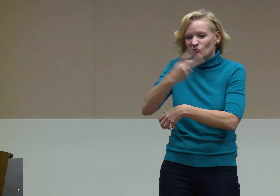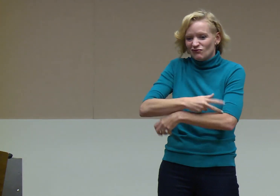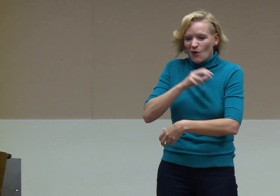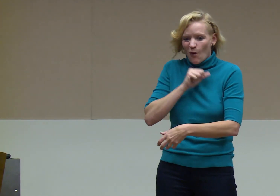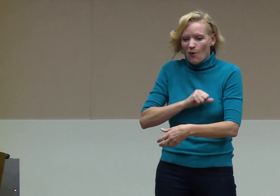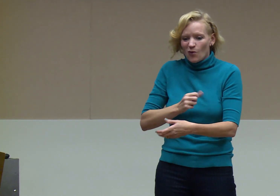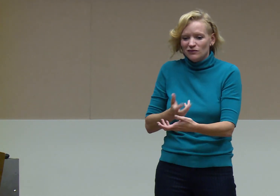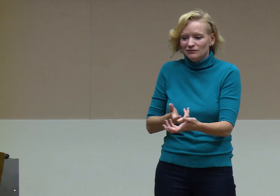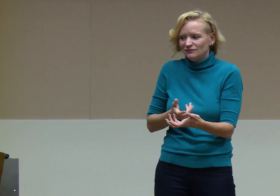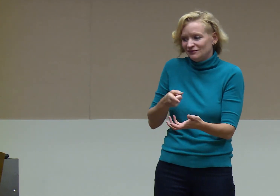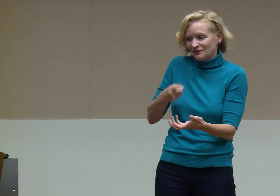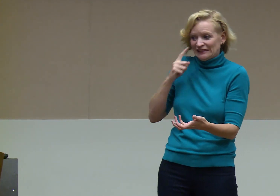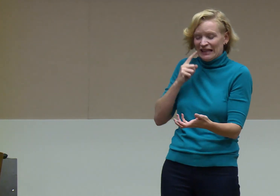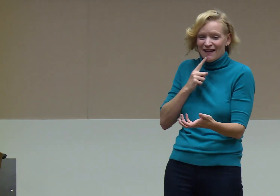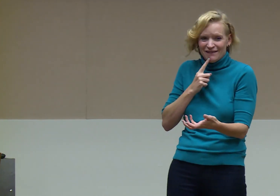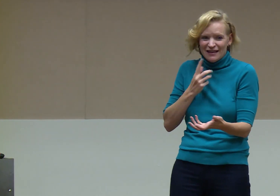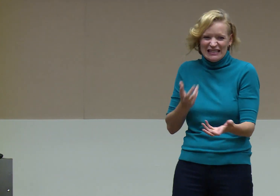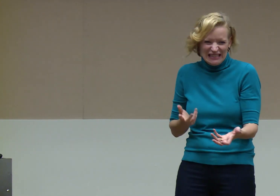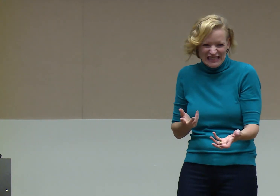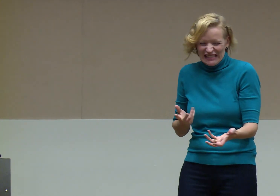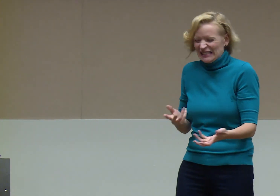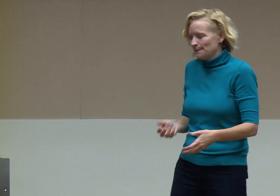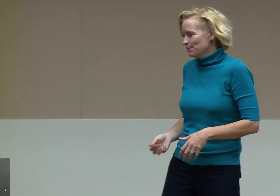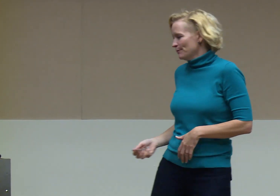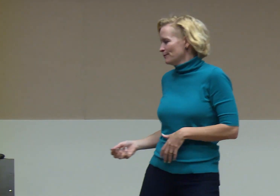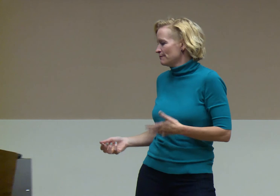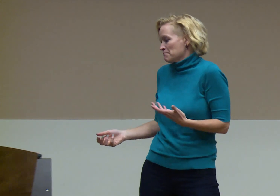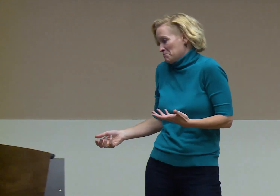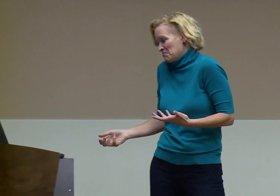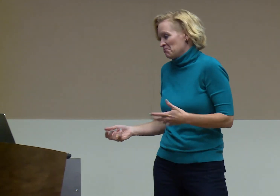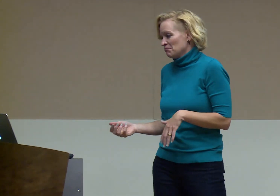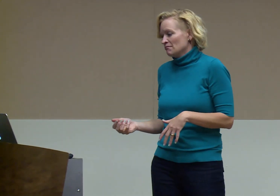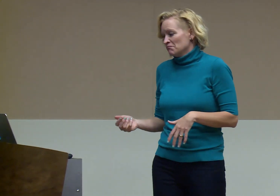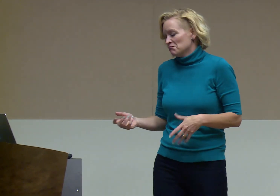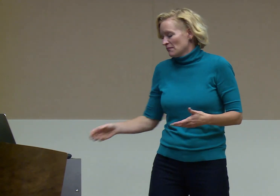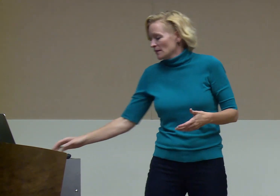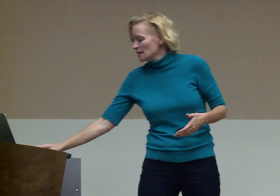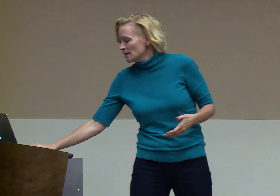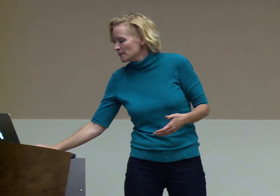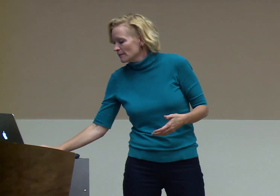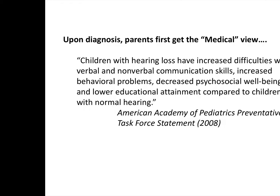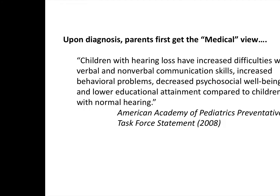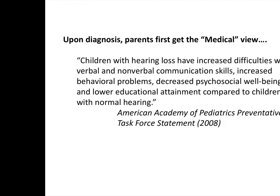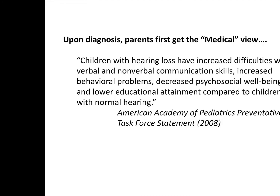Imagine, the baby is 2 days old, and the parents, the hearing parents, find out the baby is deaf.